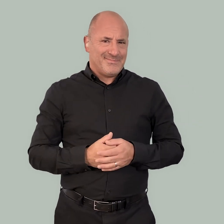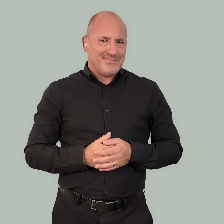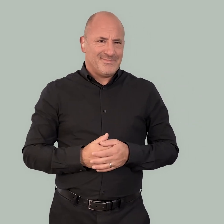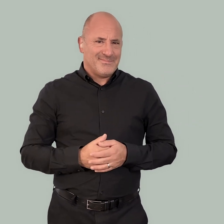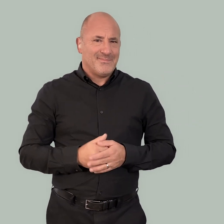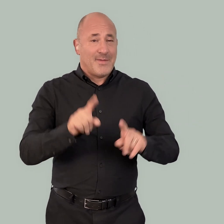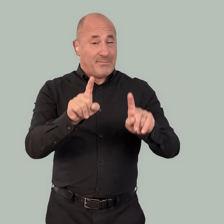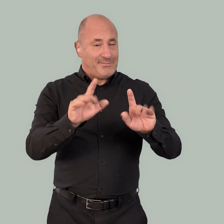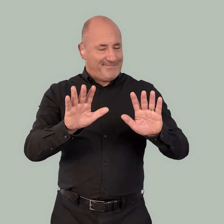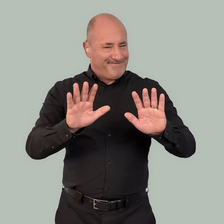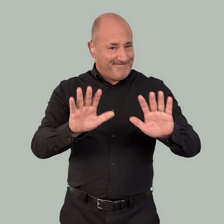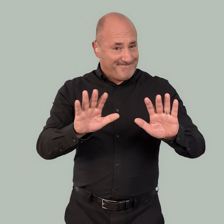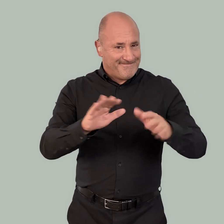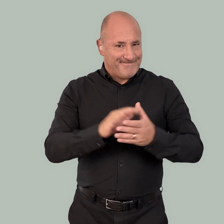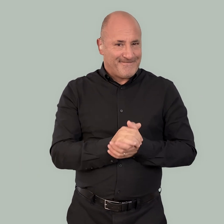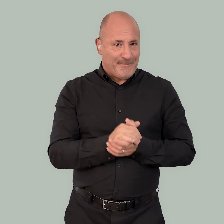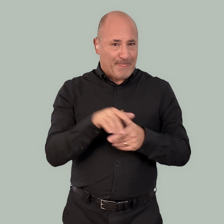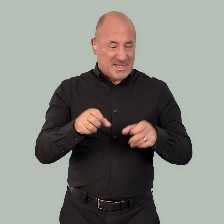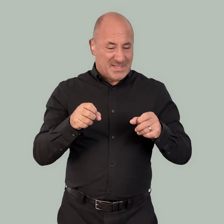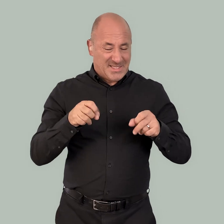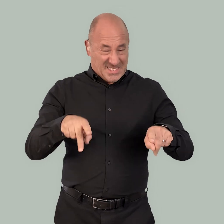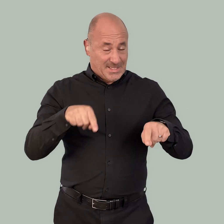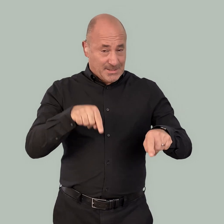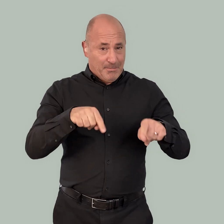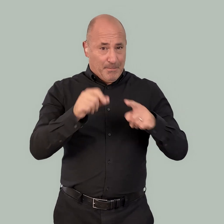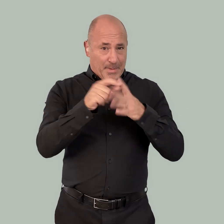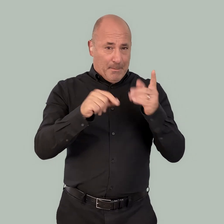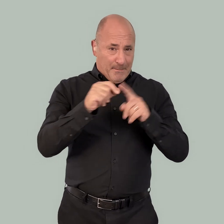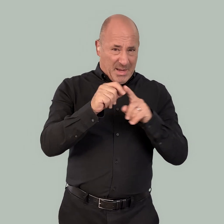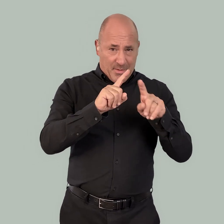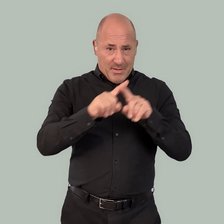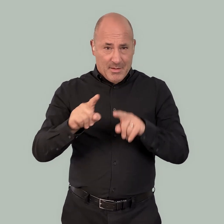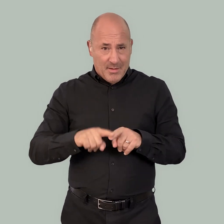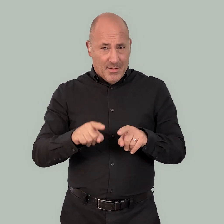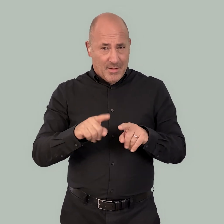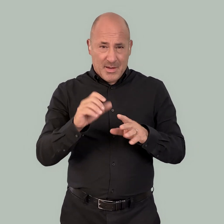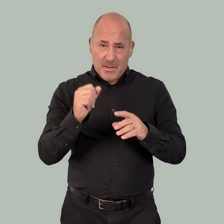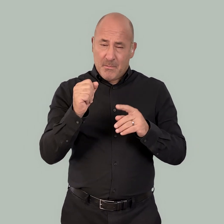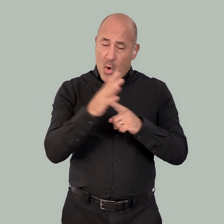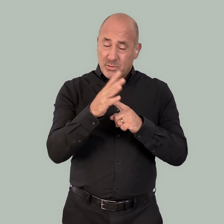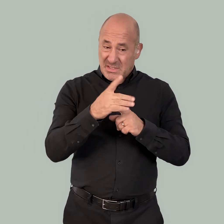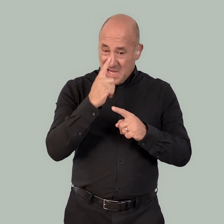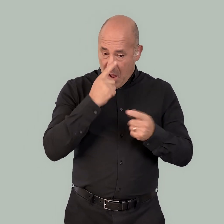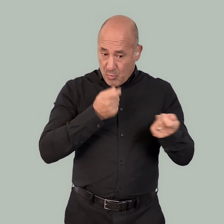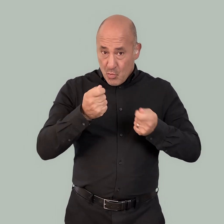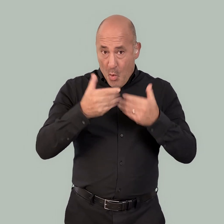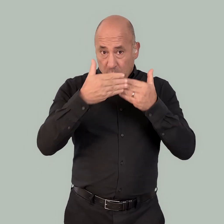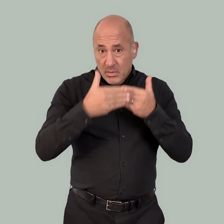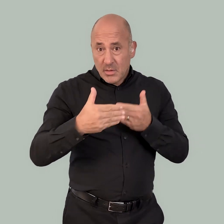However, the sustainability of the system is an important consideration